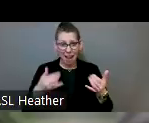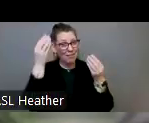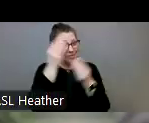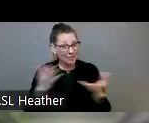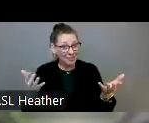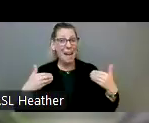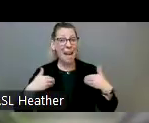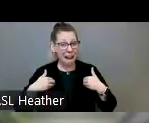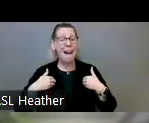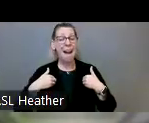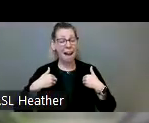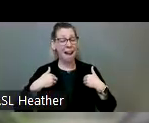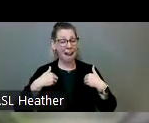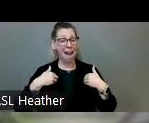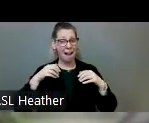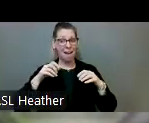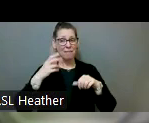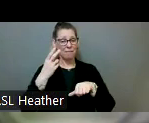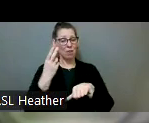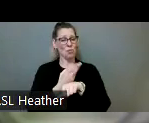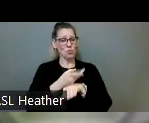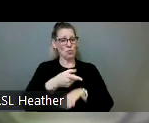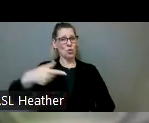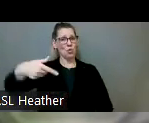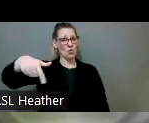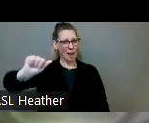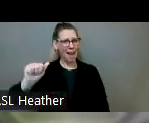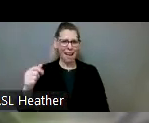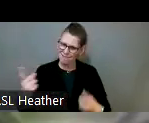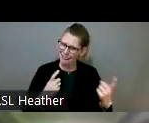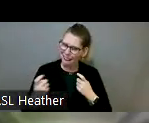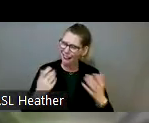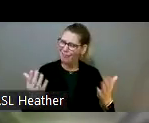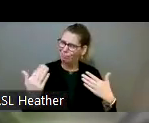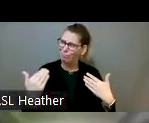use that Q&A and ask us questions because we want to hear from you and we want it